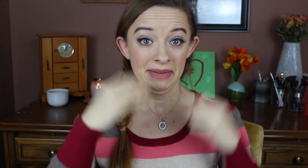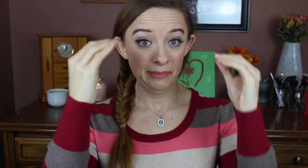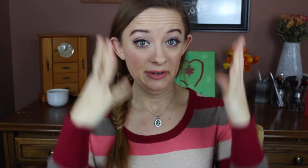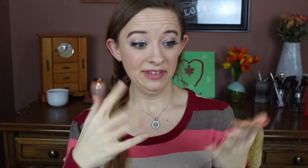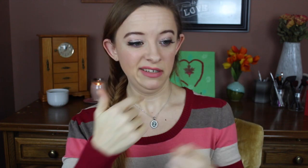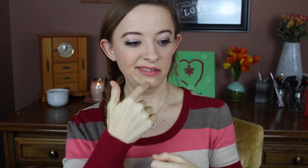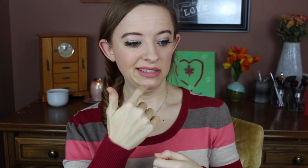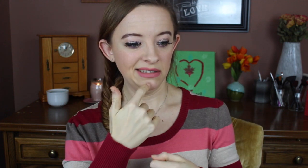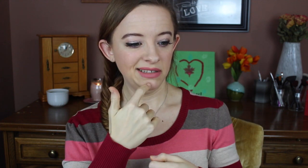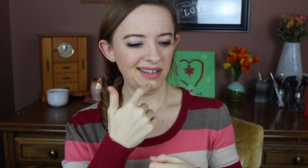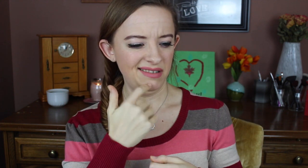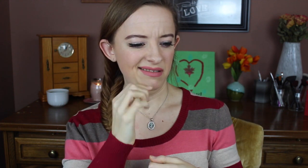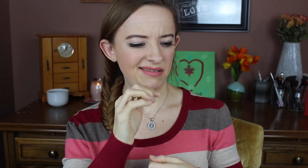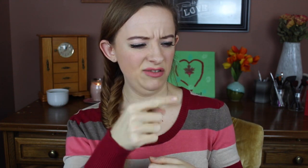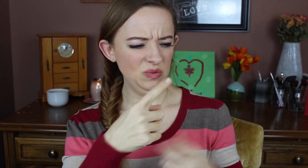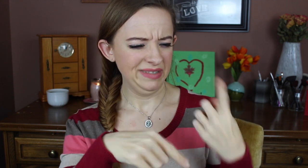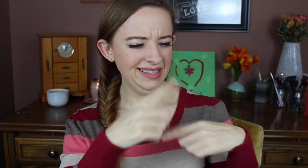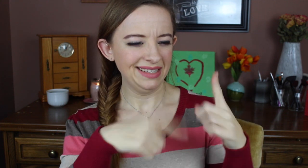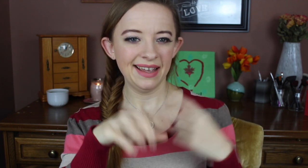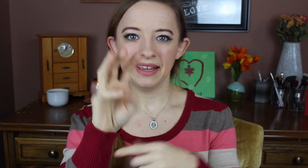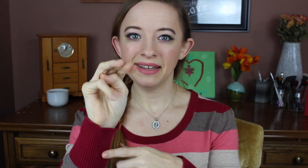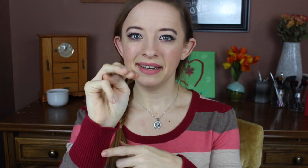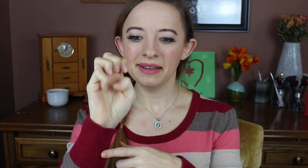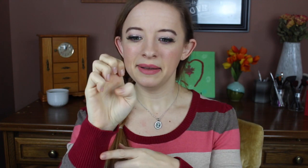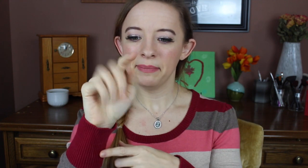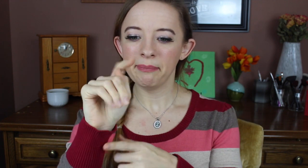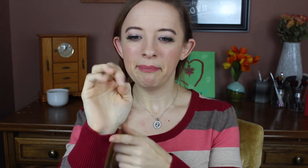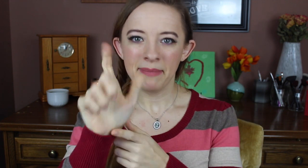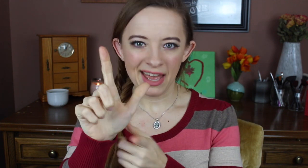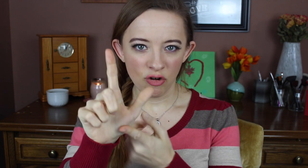for trash and my professor said "no you signed